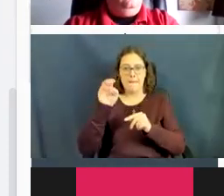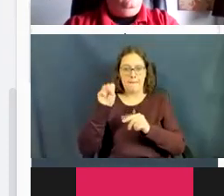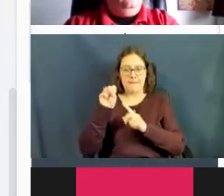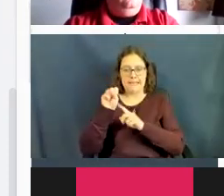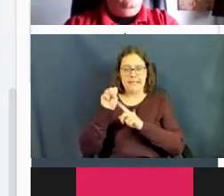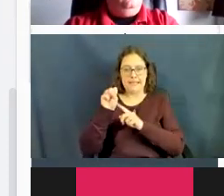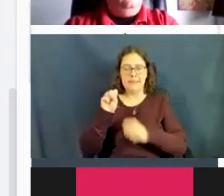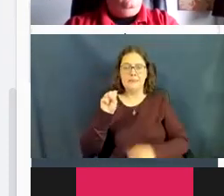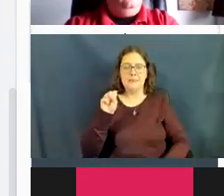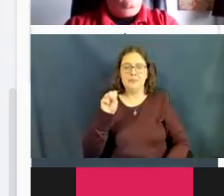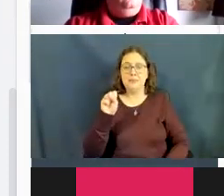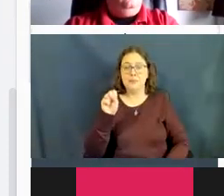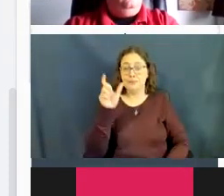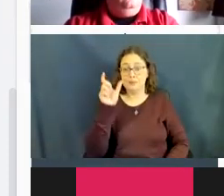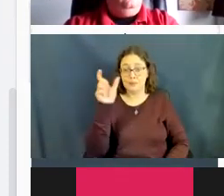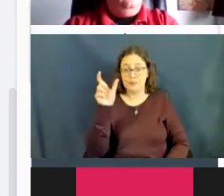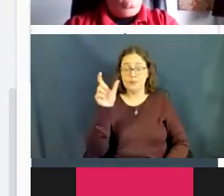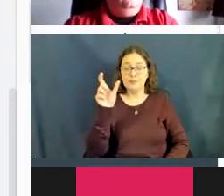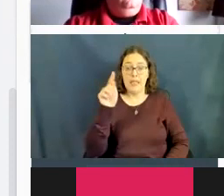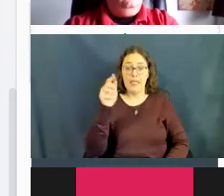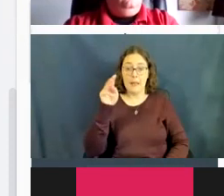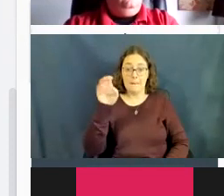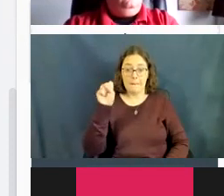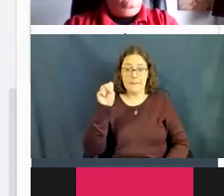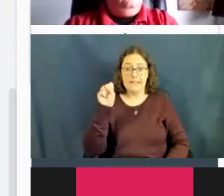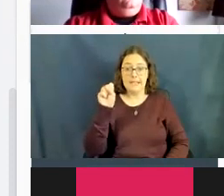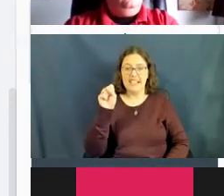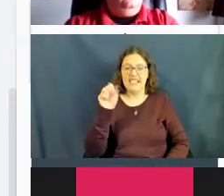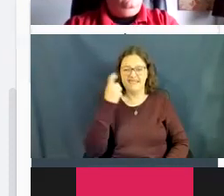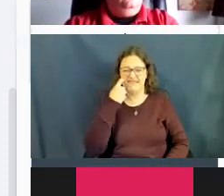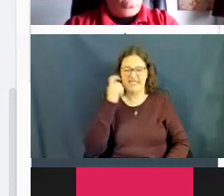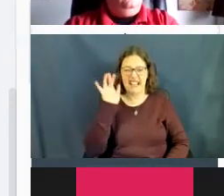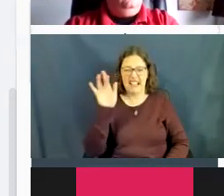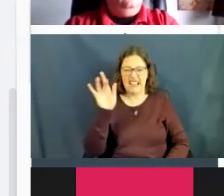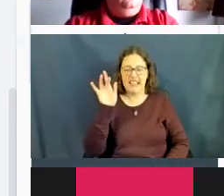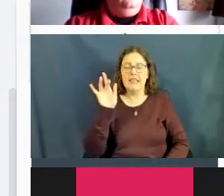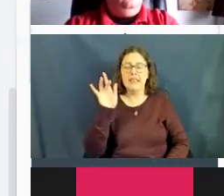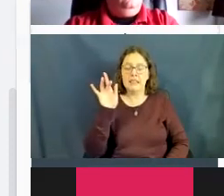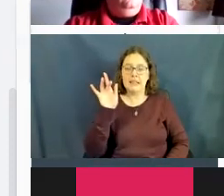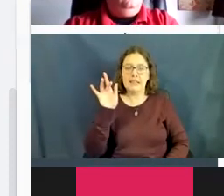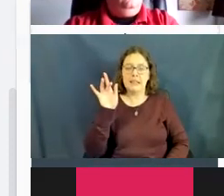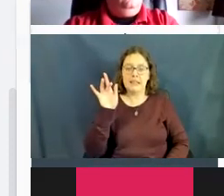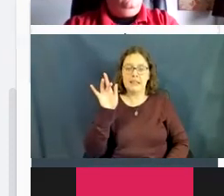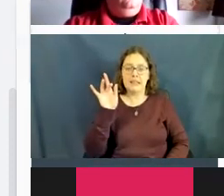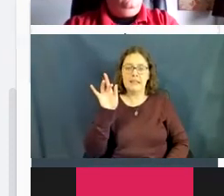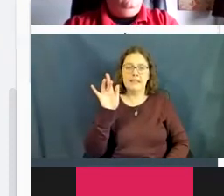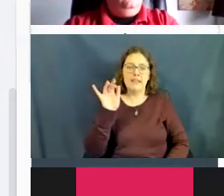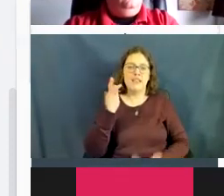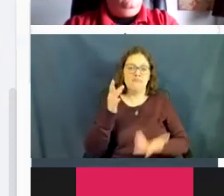I can grab it. That's not text box, that's background. What Sandy is playing with there, you can change the color, it doesn't have to stay